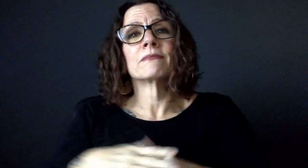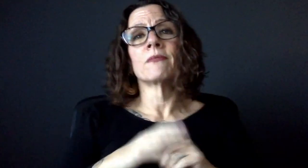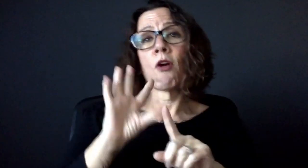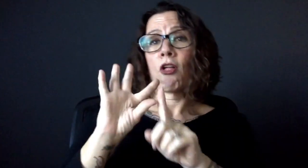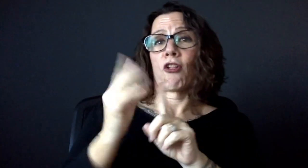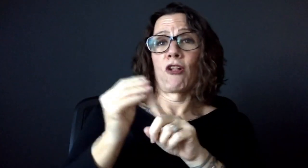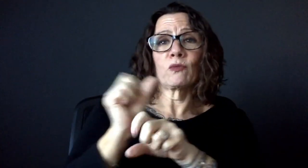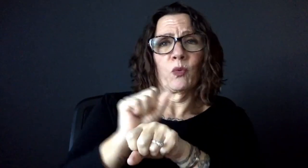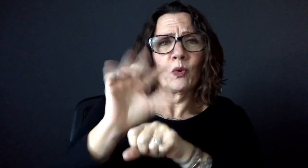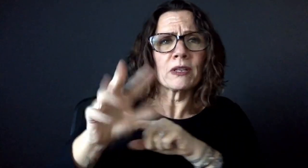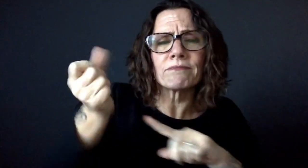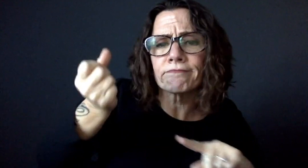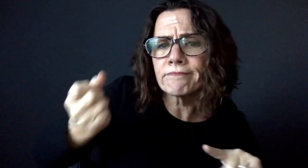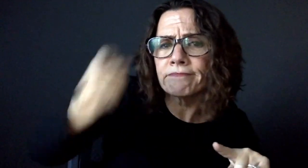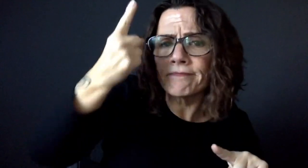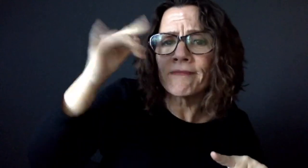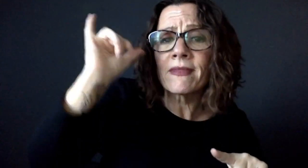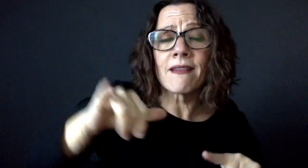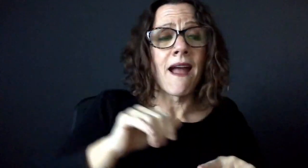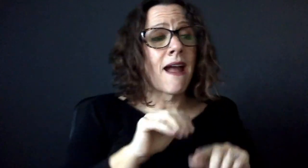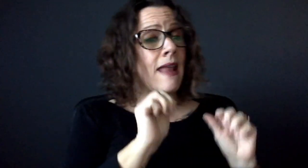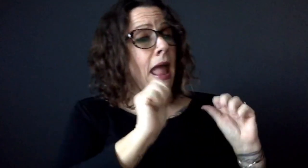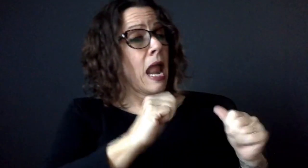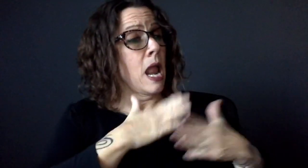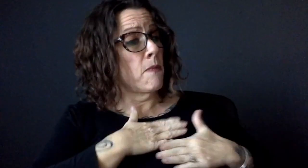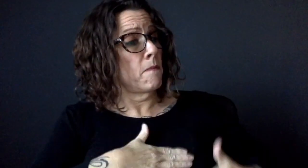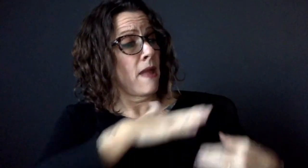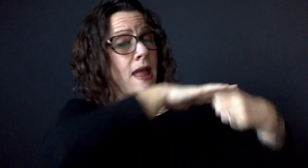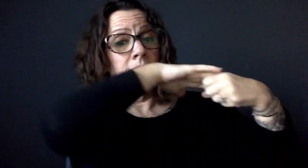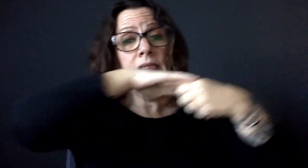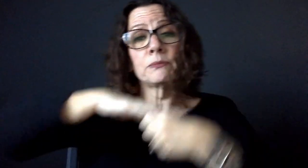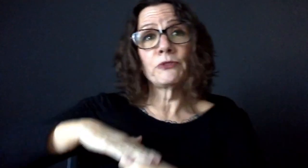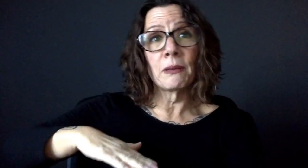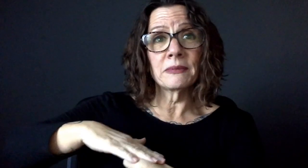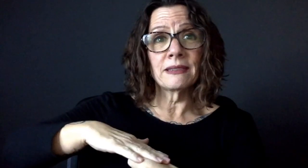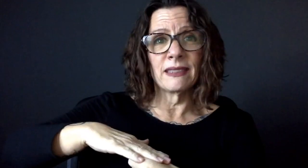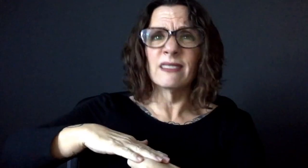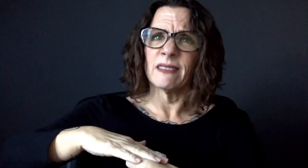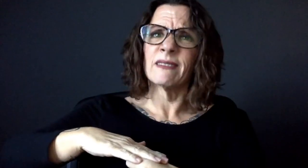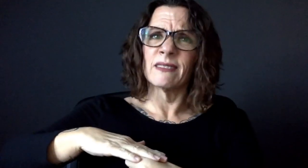cultural workers understand that able-bodied supremacy